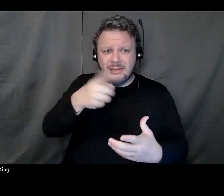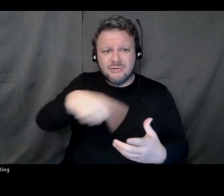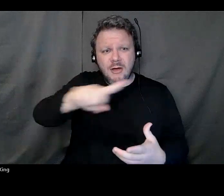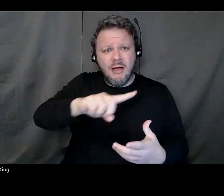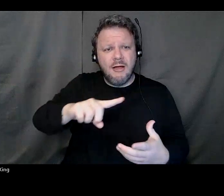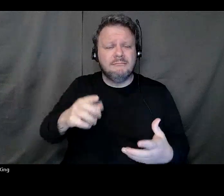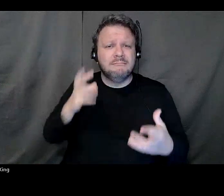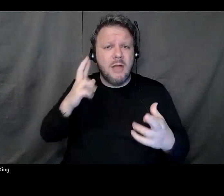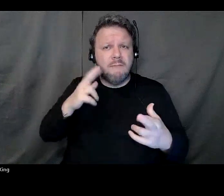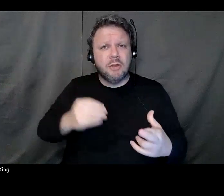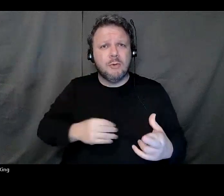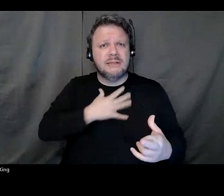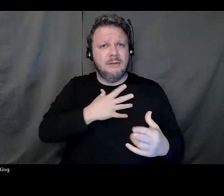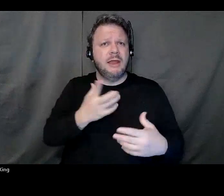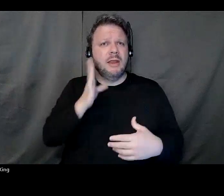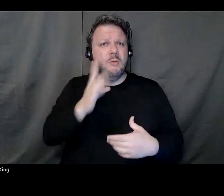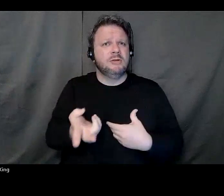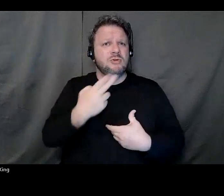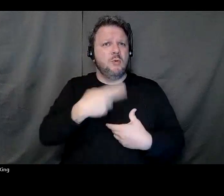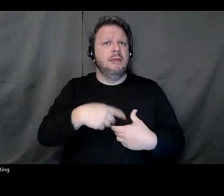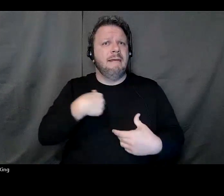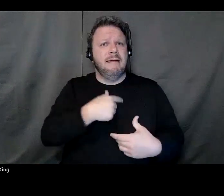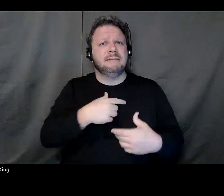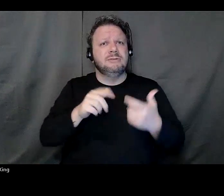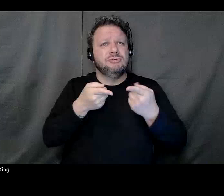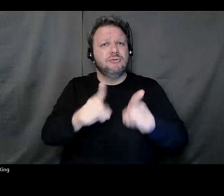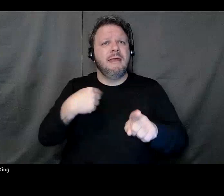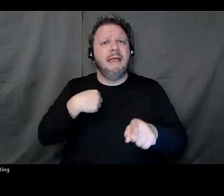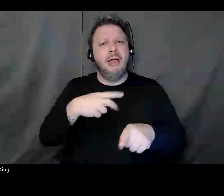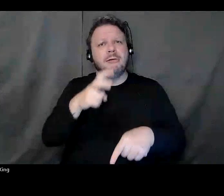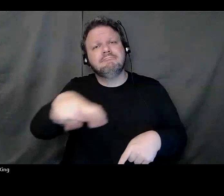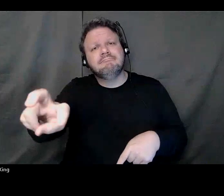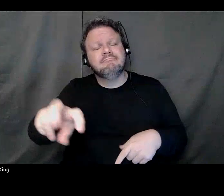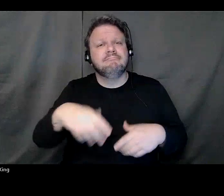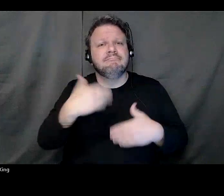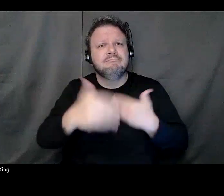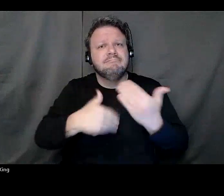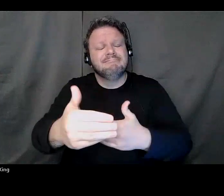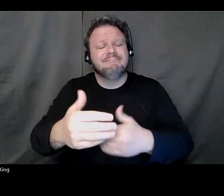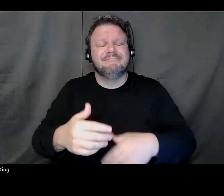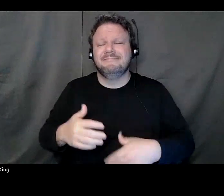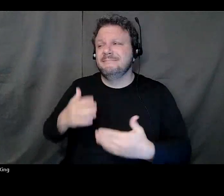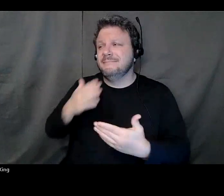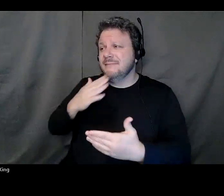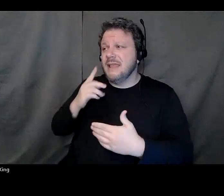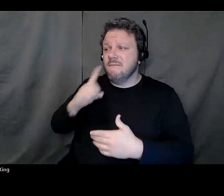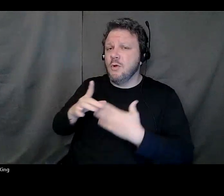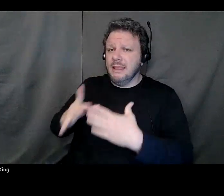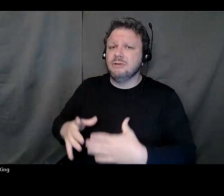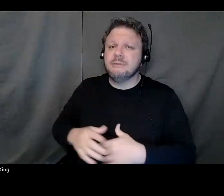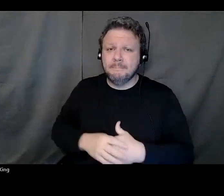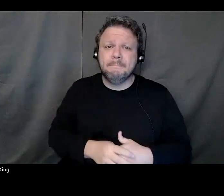I hope you've been inspired and will join us on our journey. Yeah. Absolutely. Thank you. And thank you all for your leadership. Thank you.